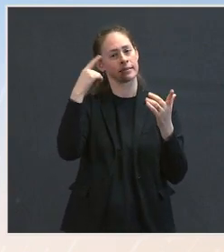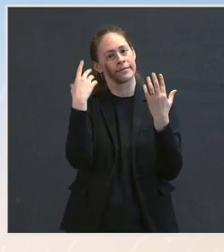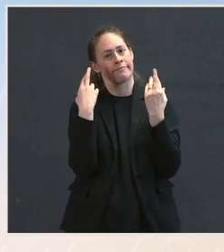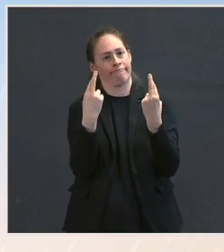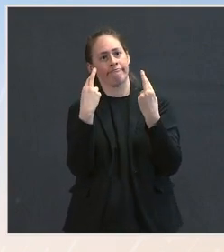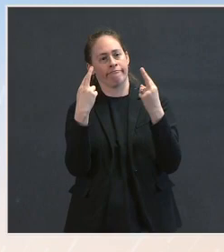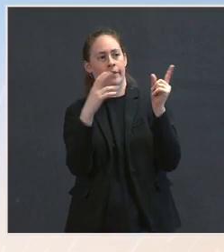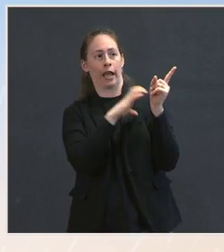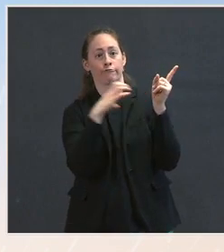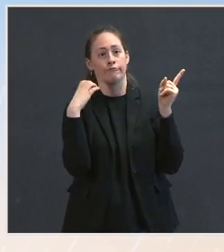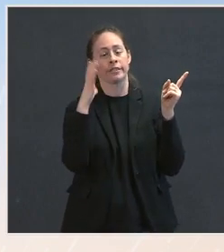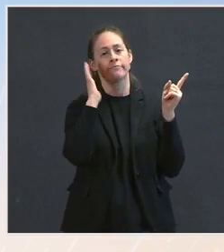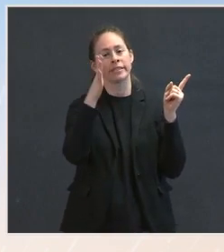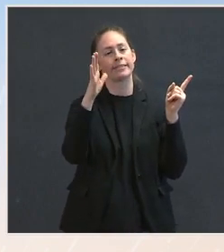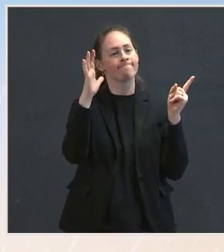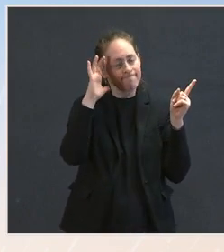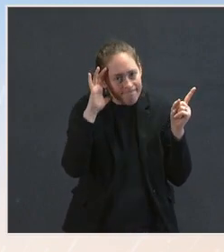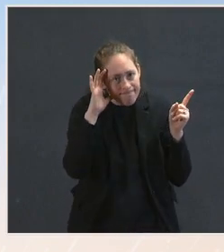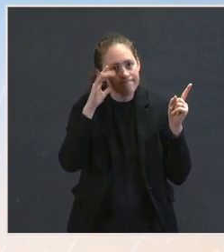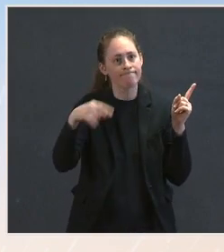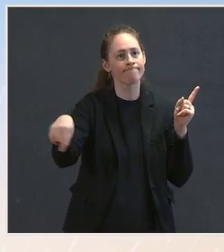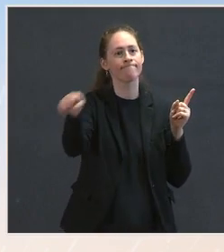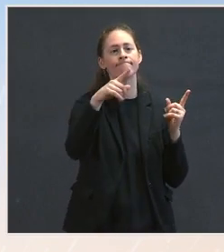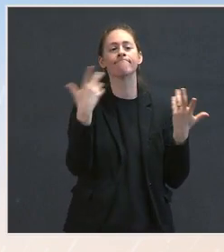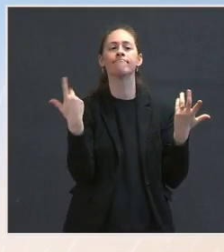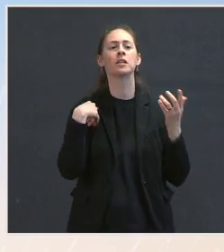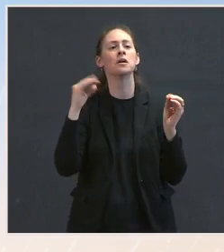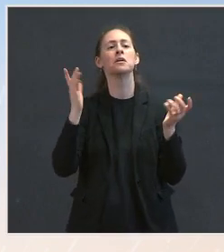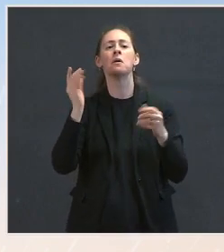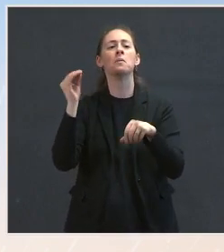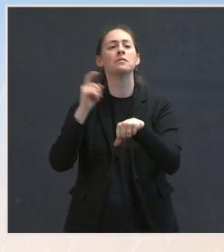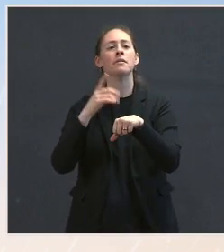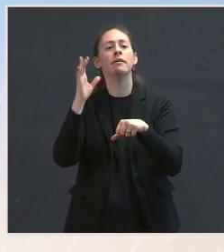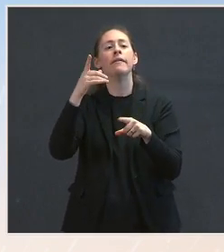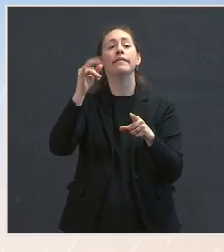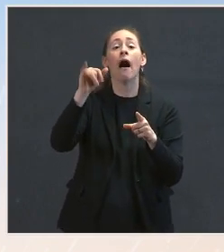to vote for the package. The Press: Thank you, Jen. Ms. Psaki: Thank you, everyone.